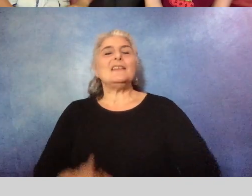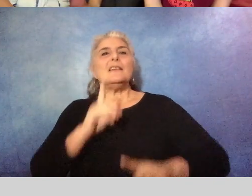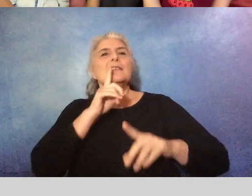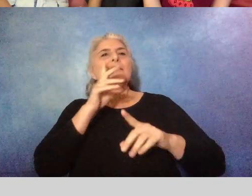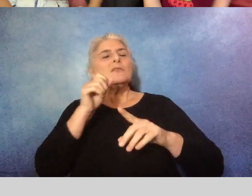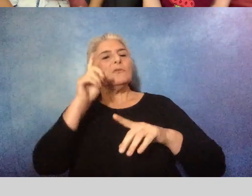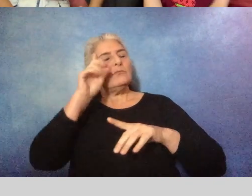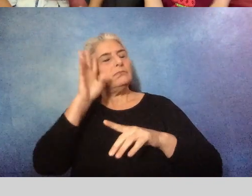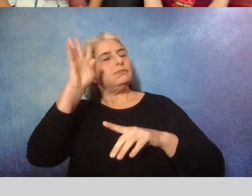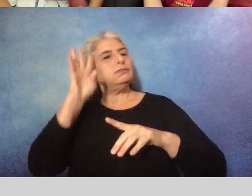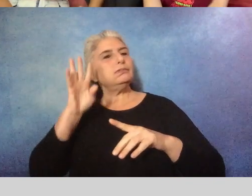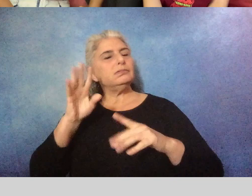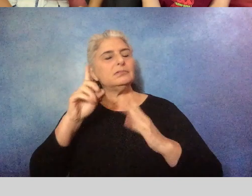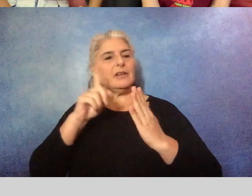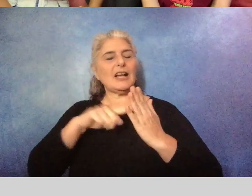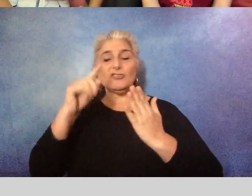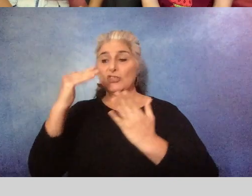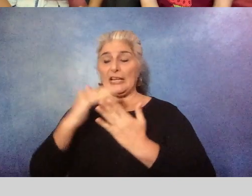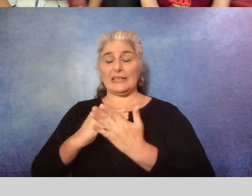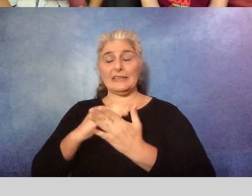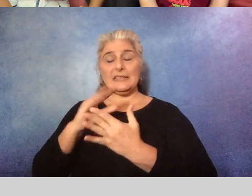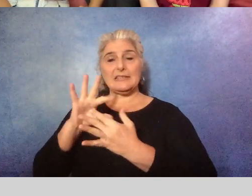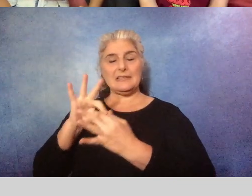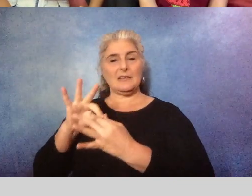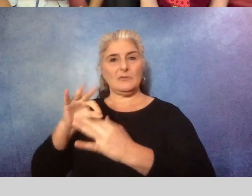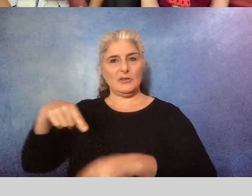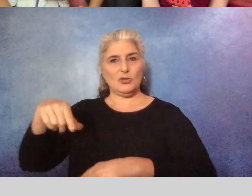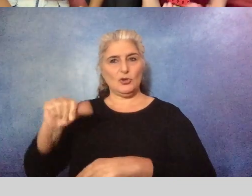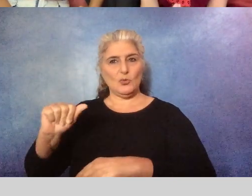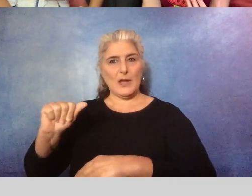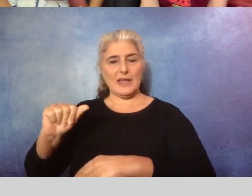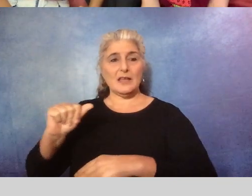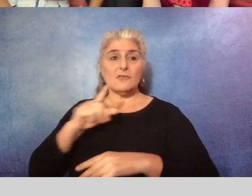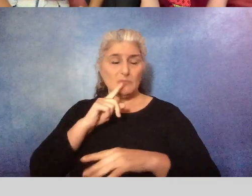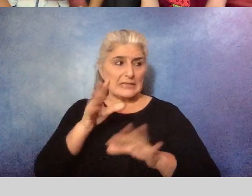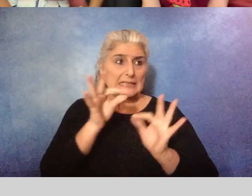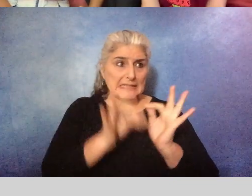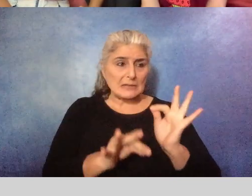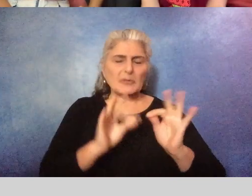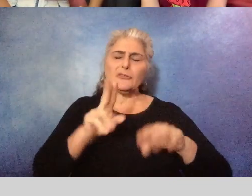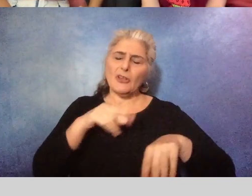to improve the keyway cycle. It was very simple yet varies from task to task.